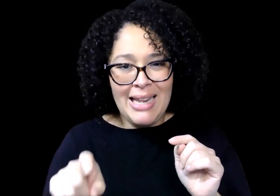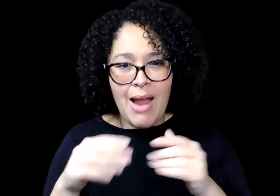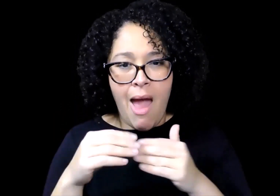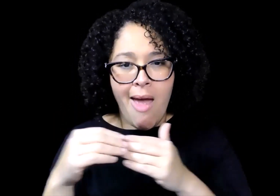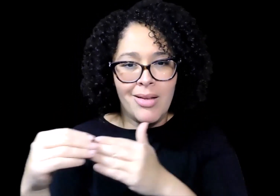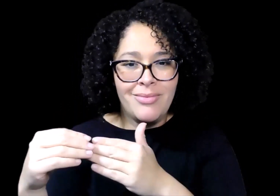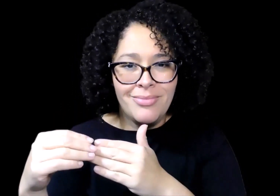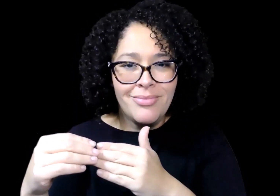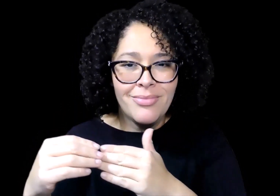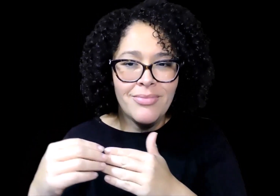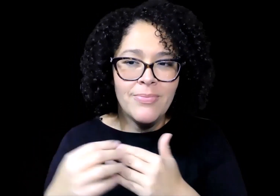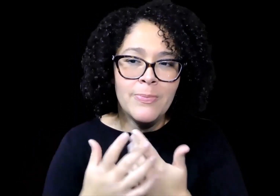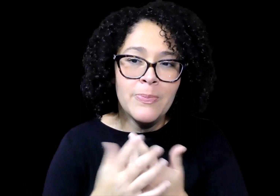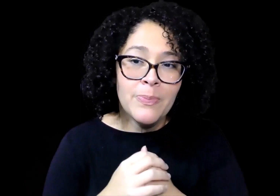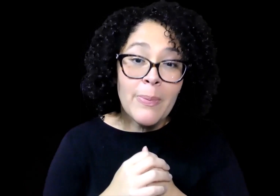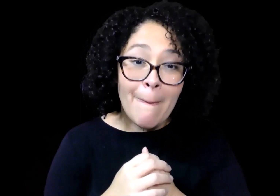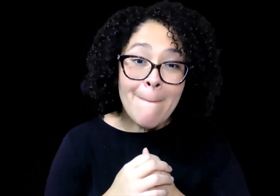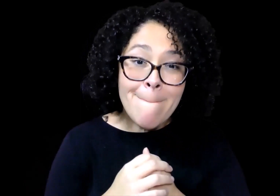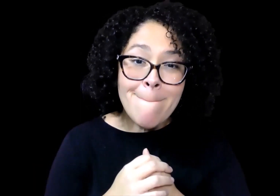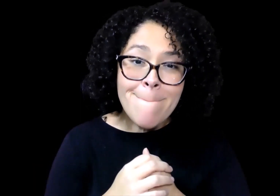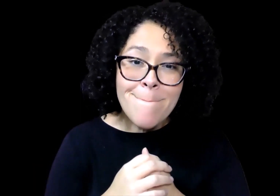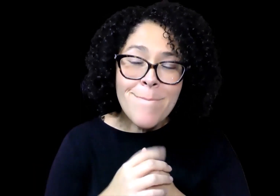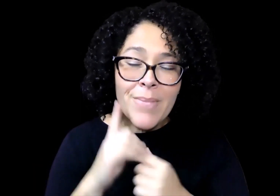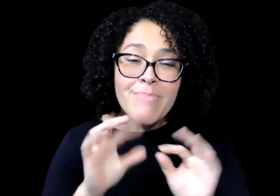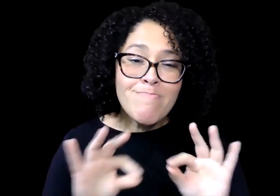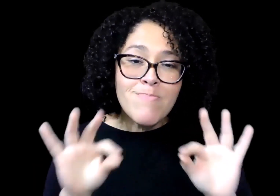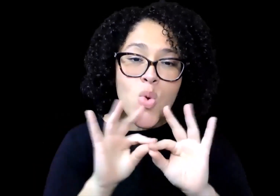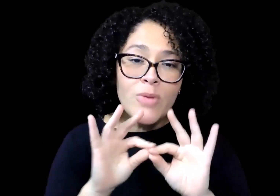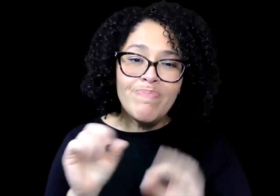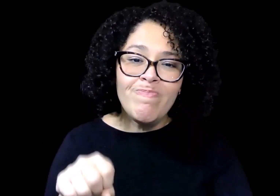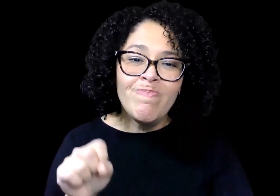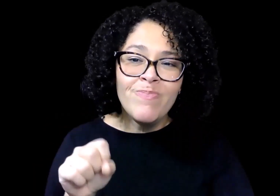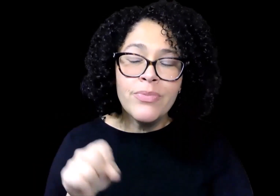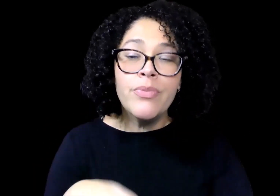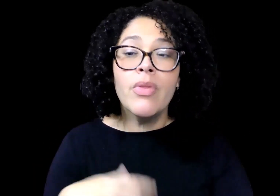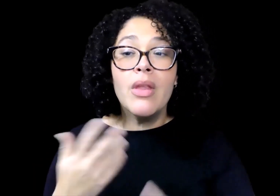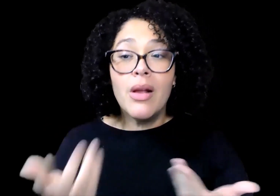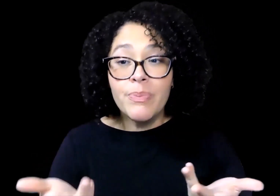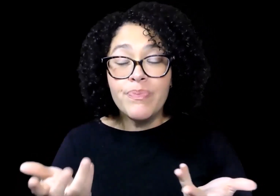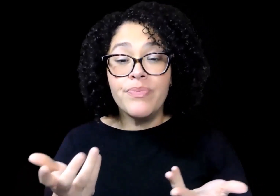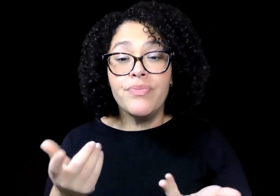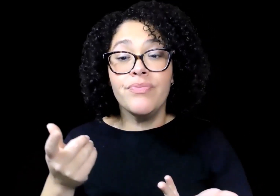enthusiastic about the work but they need some guidance and that's really really important